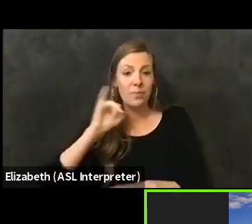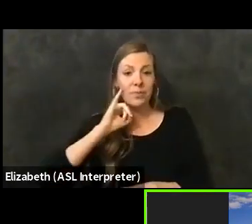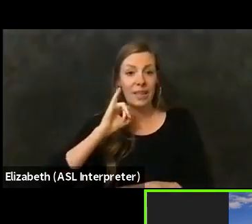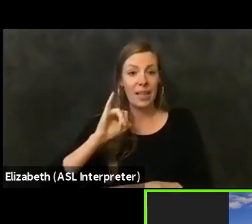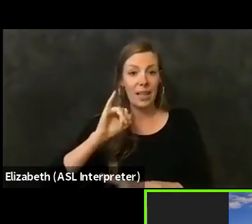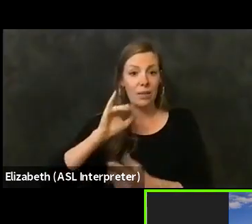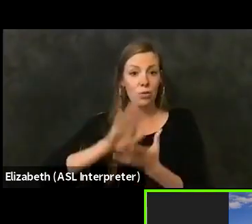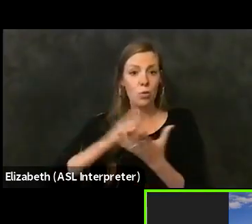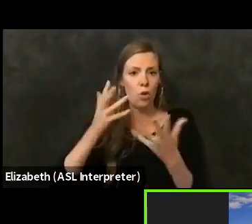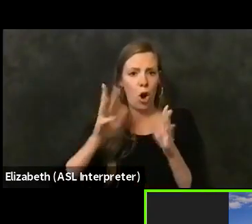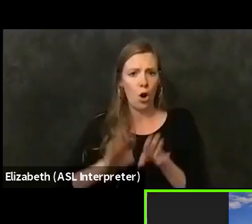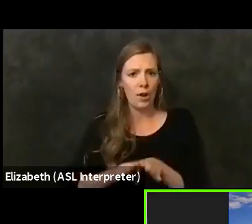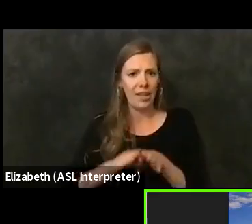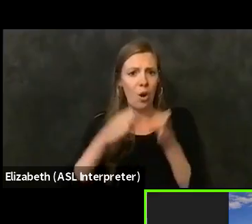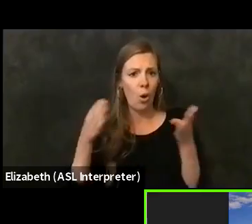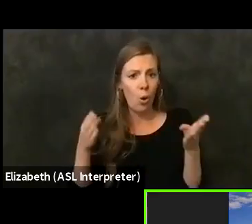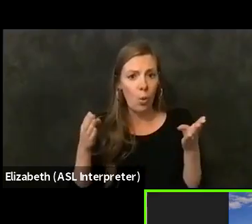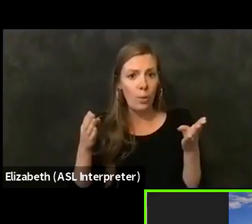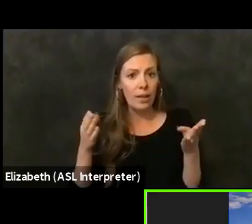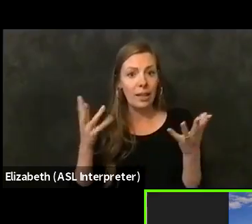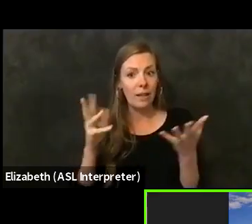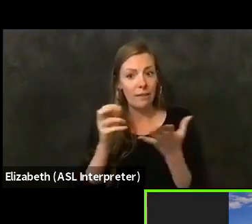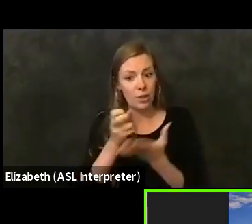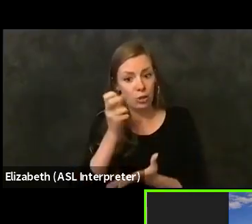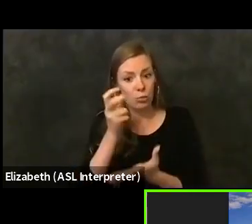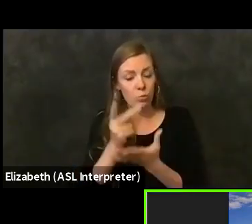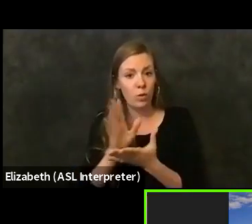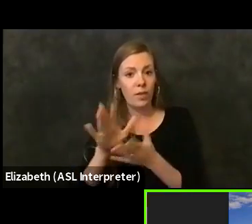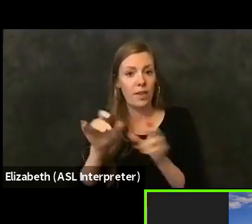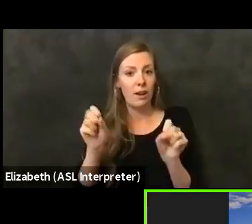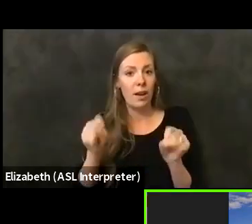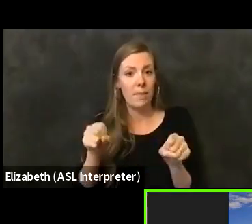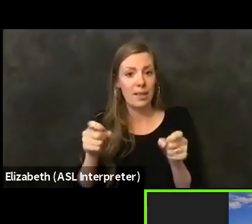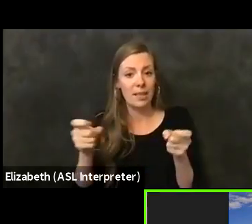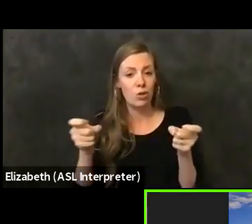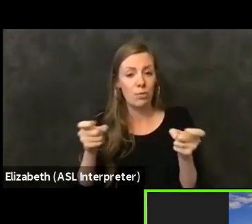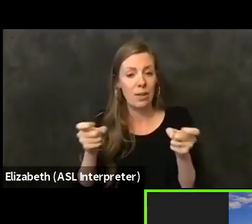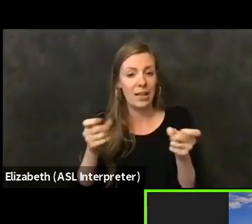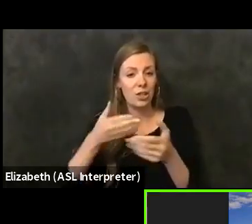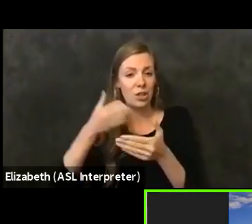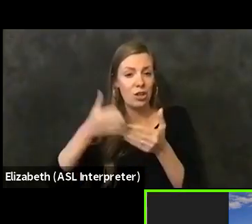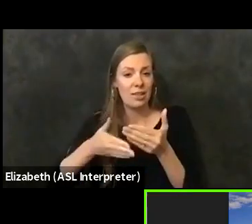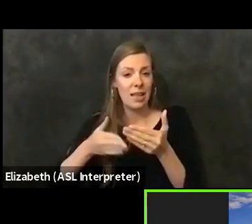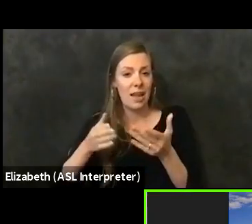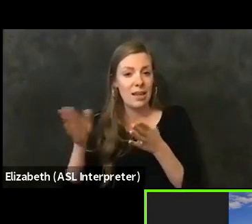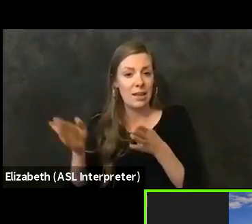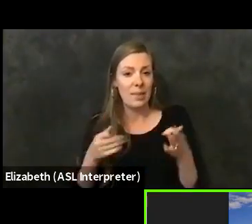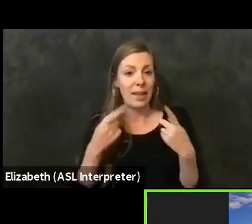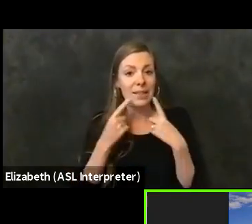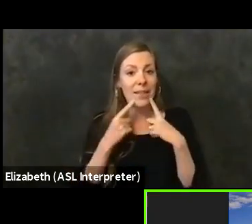open that have proven their ability to manage their site plans effectively, they'd be able to move into other students.